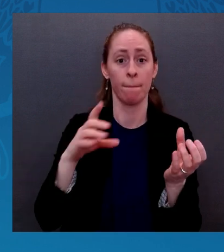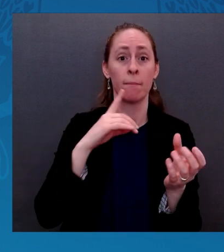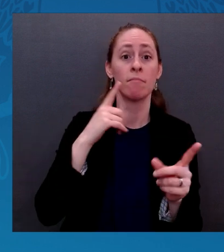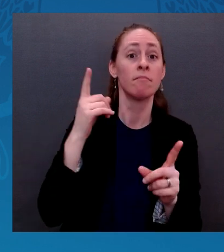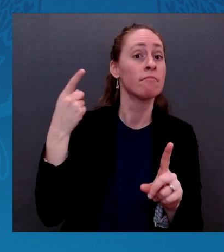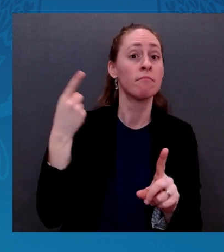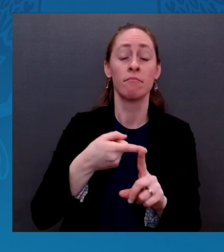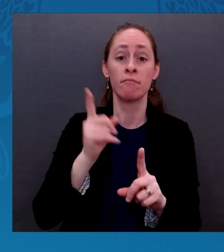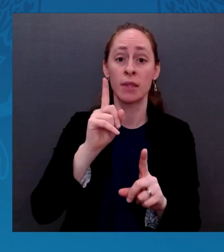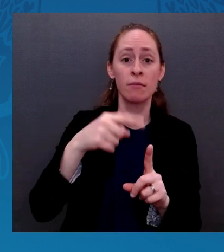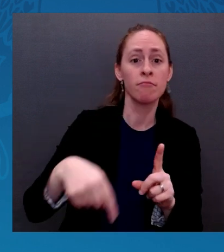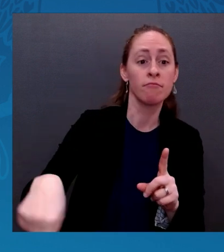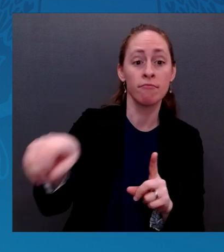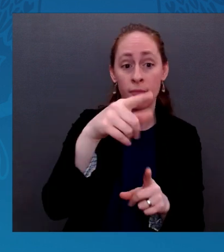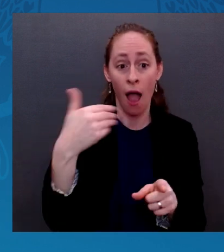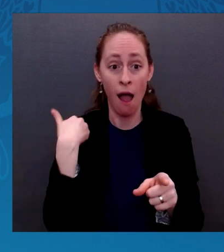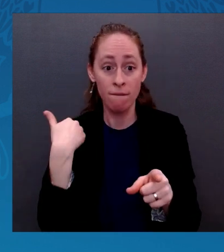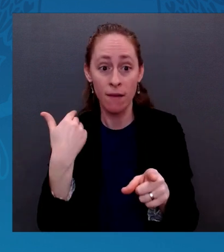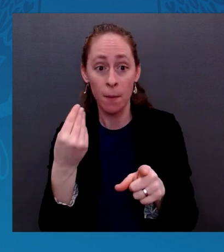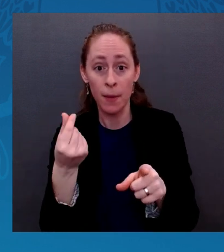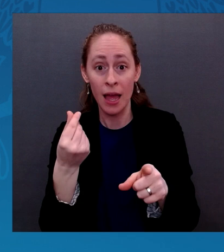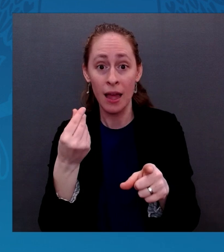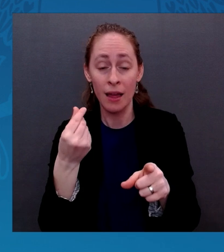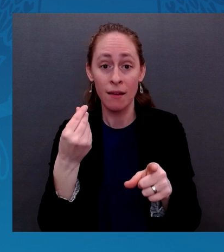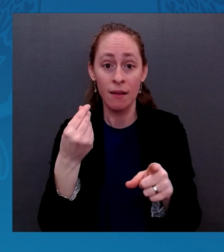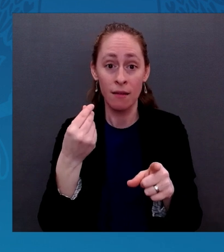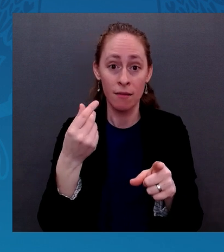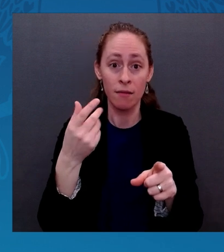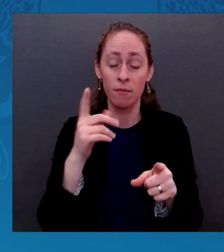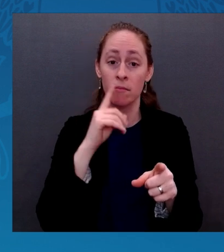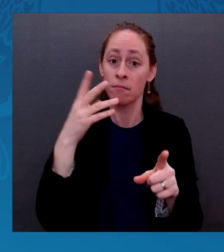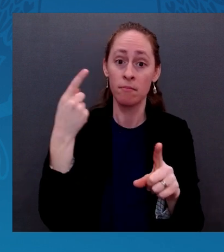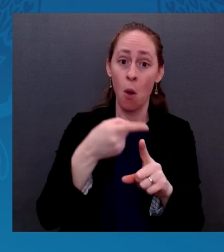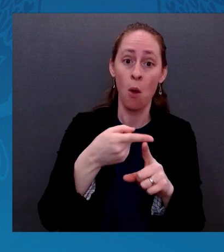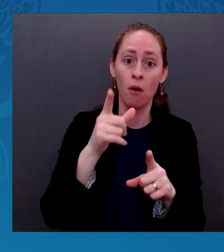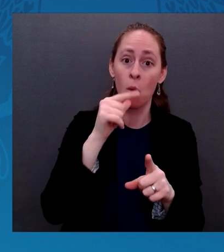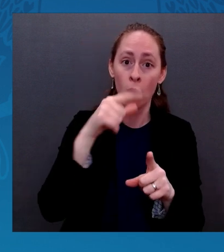which means that whether it gets fixed or not might be a function of how much money you have.